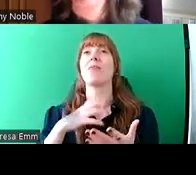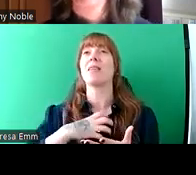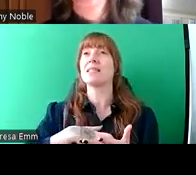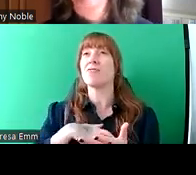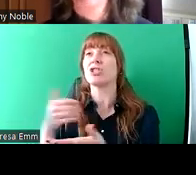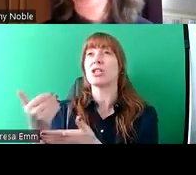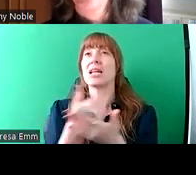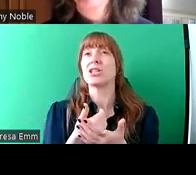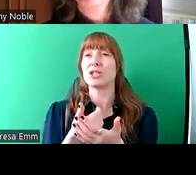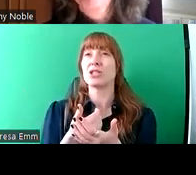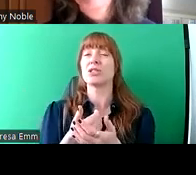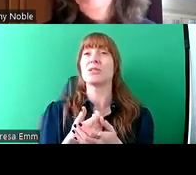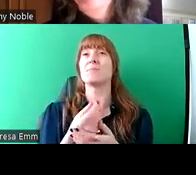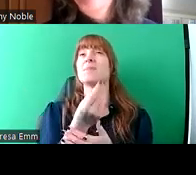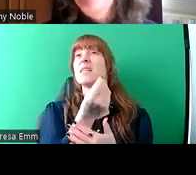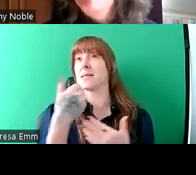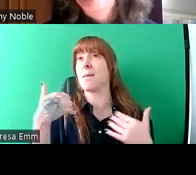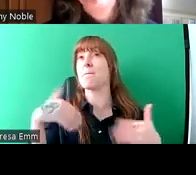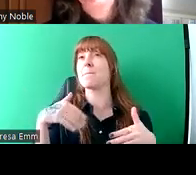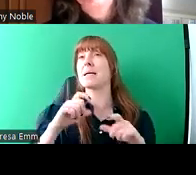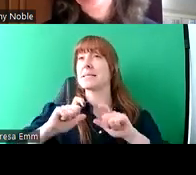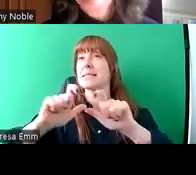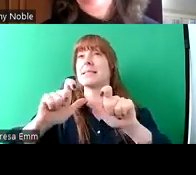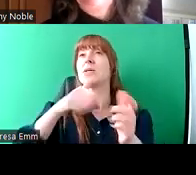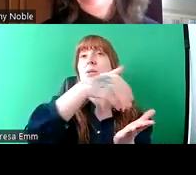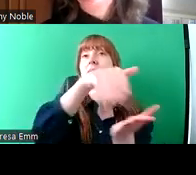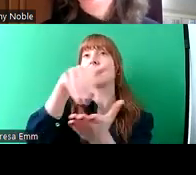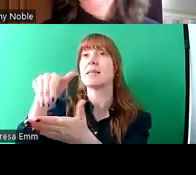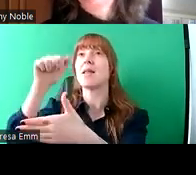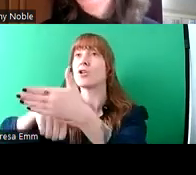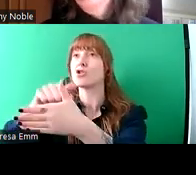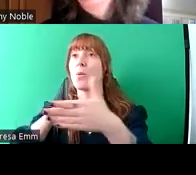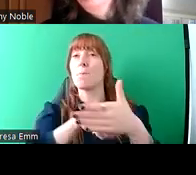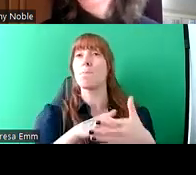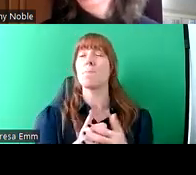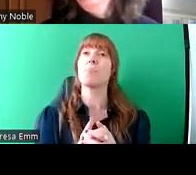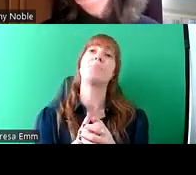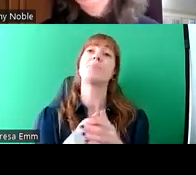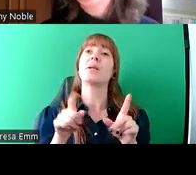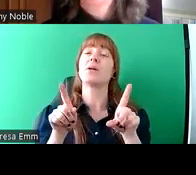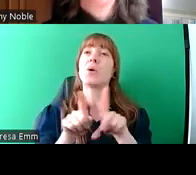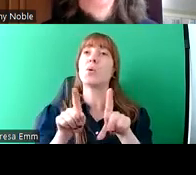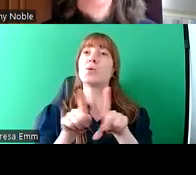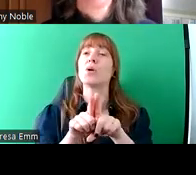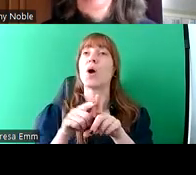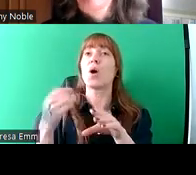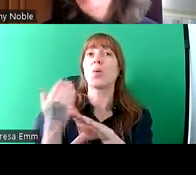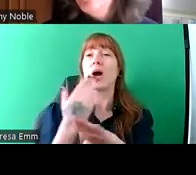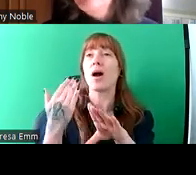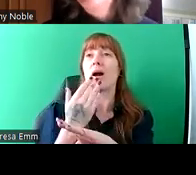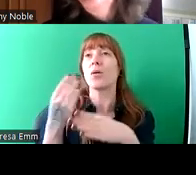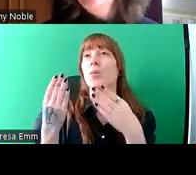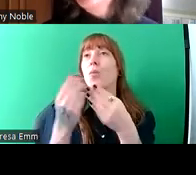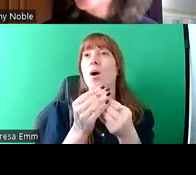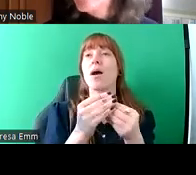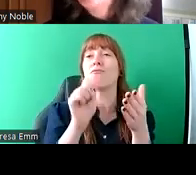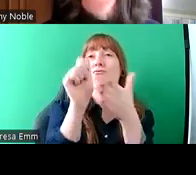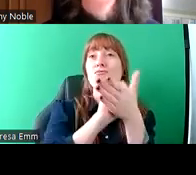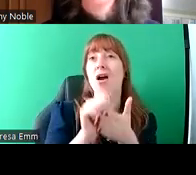we still sell in the shop. Also working with writers like AL Kennedy, Jackie Kay, and many,